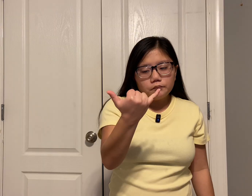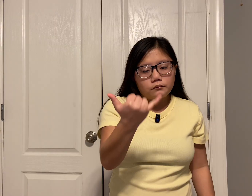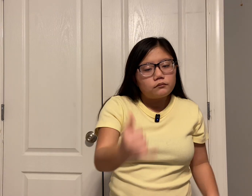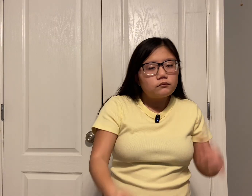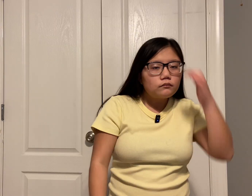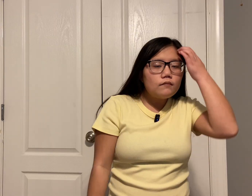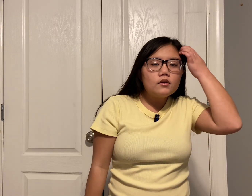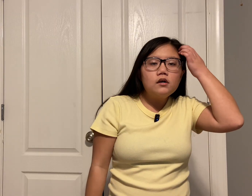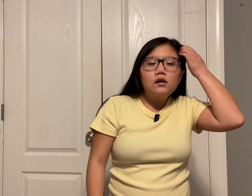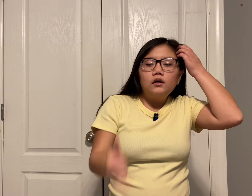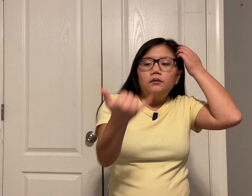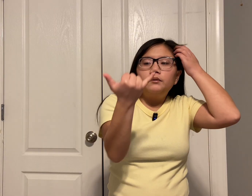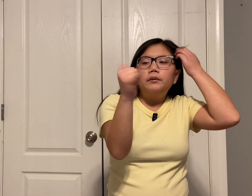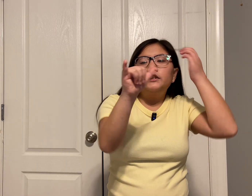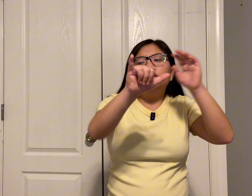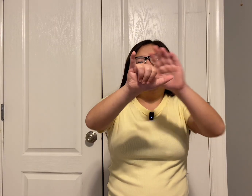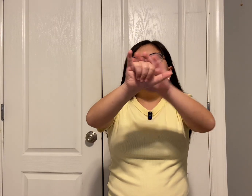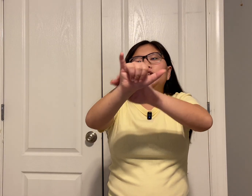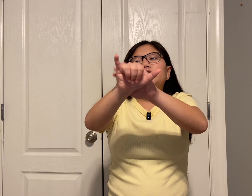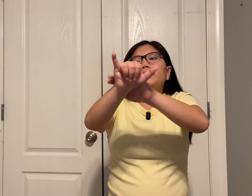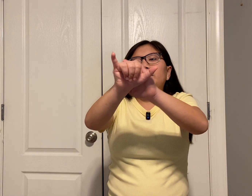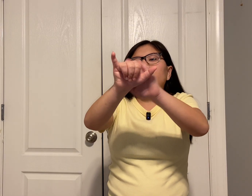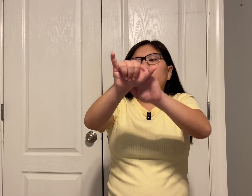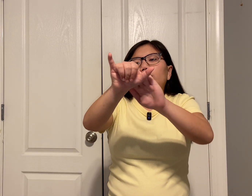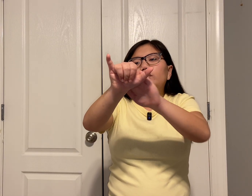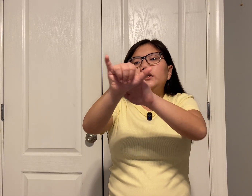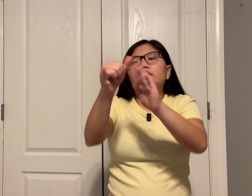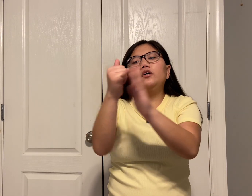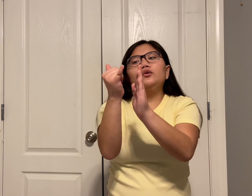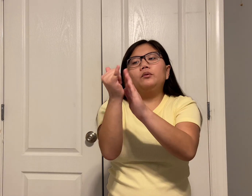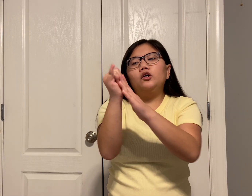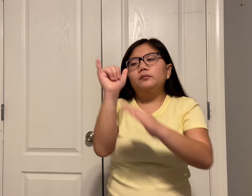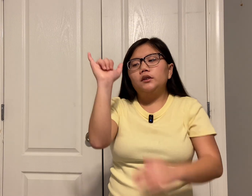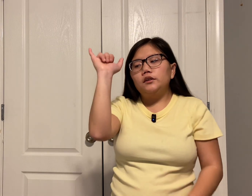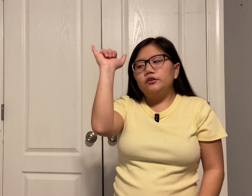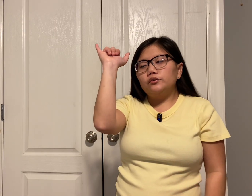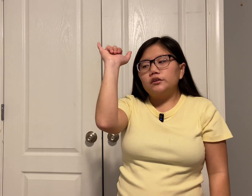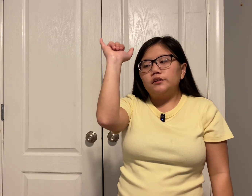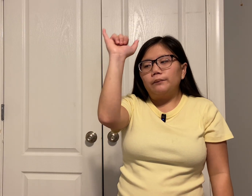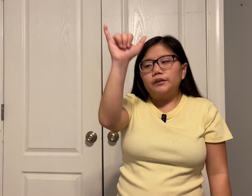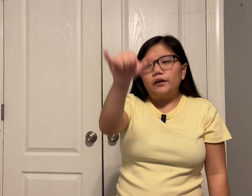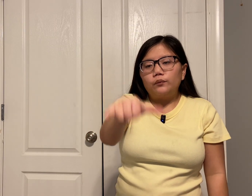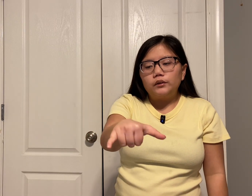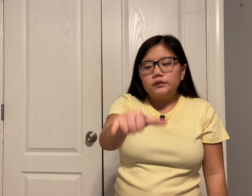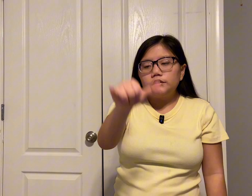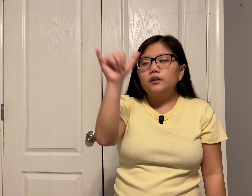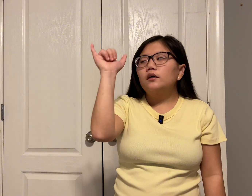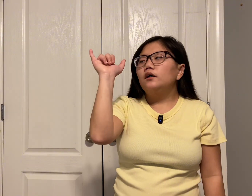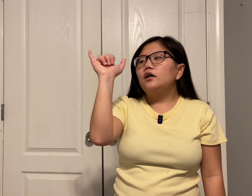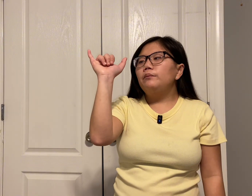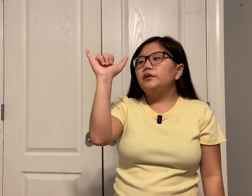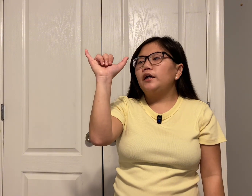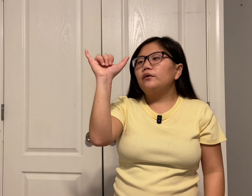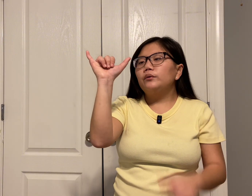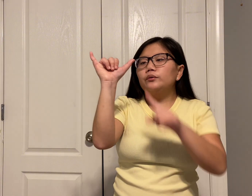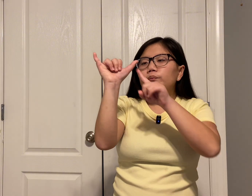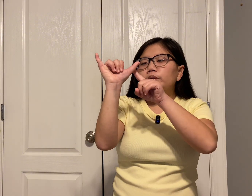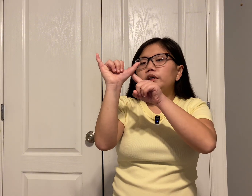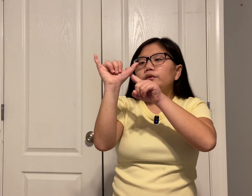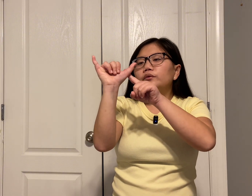But make it so you can see the back of your hand only and not your palm and then you're gonna tap the air once. Up in the air with your thumb and pinky in the air should point to the sides.